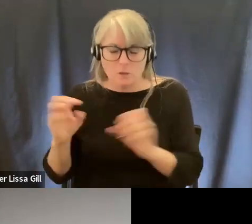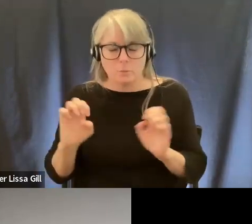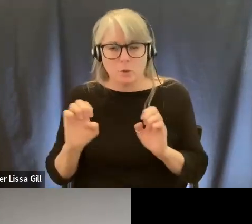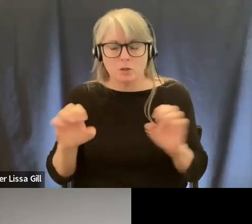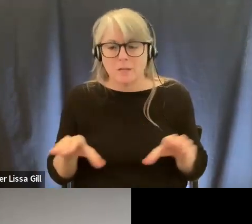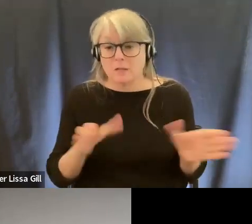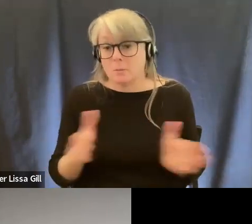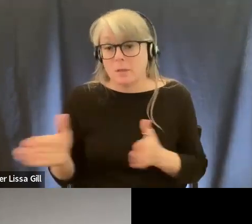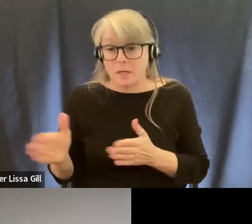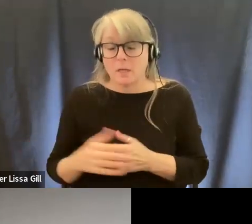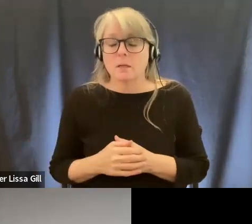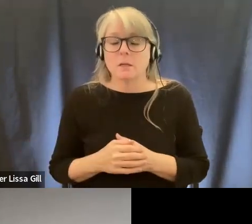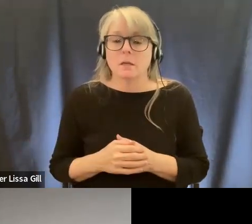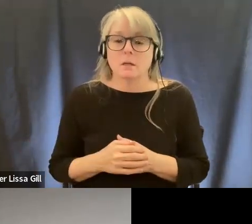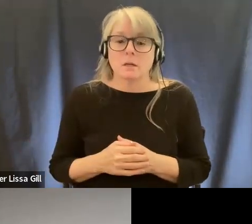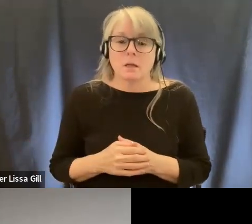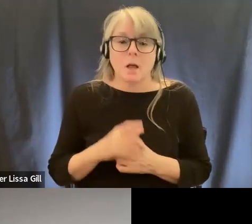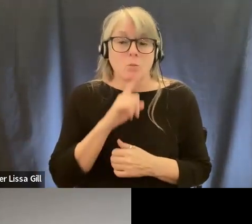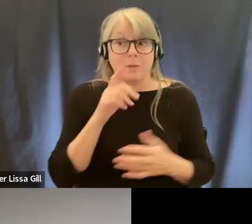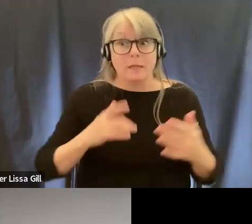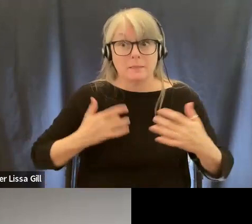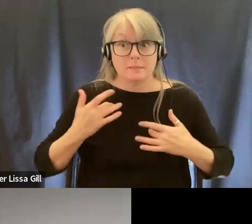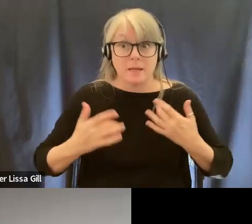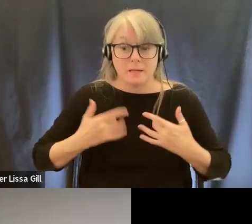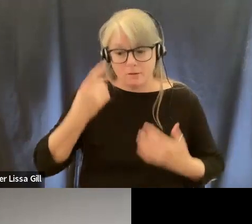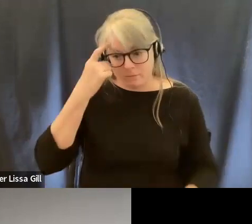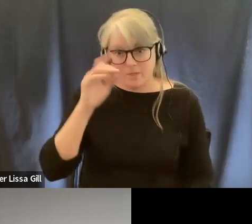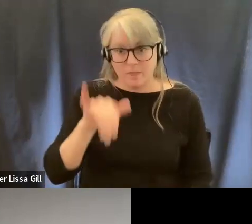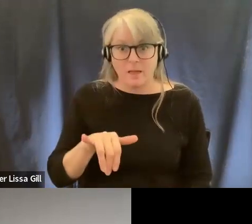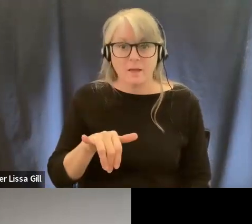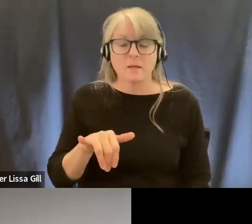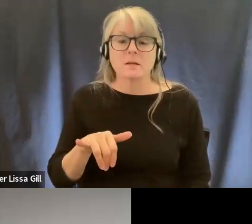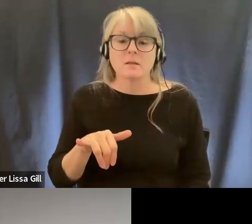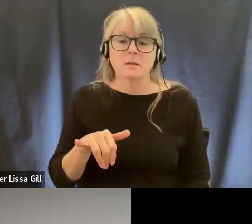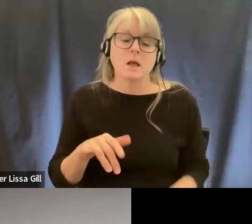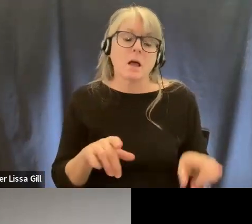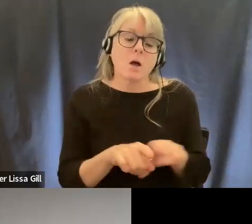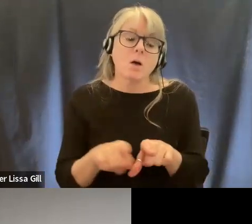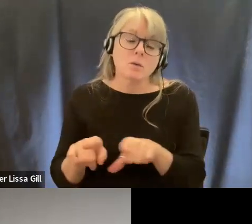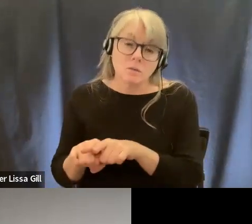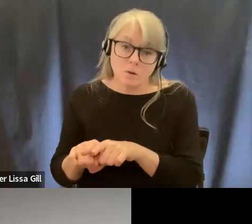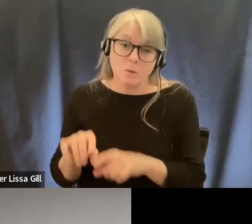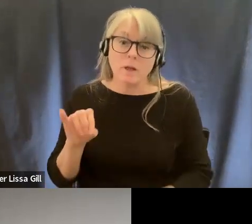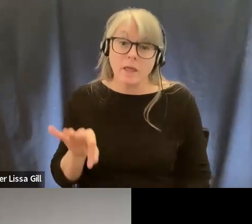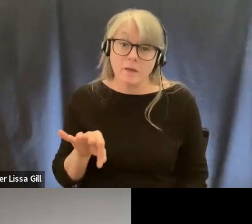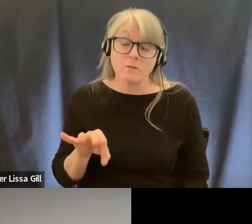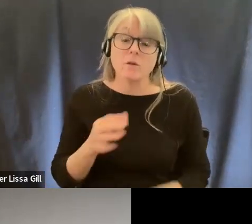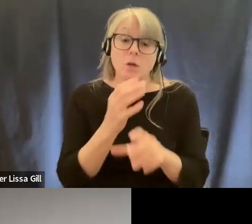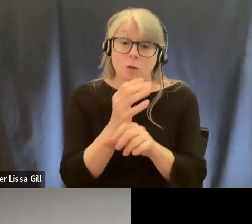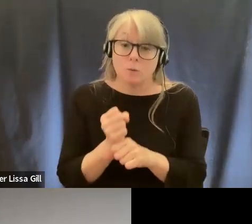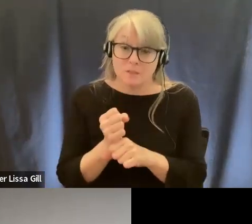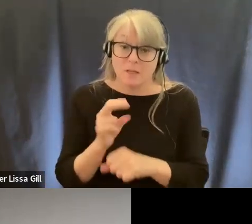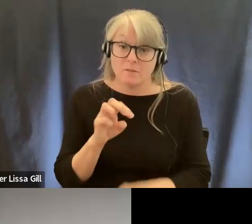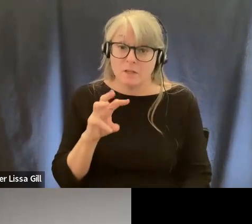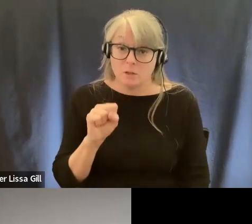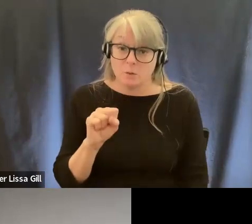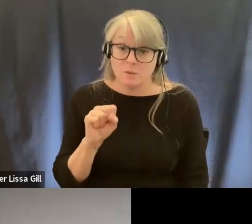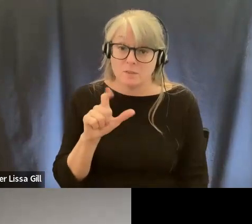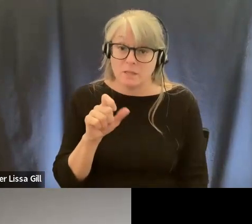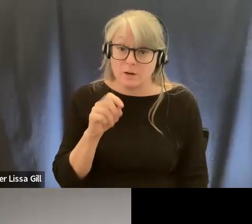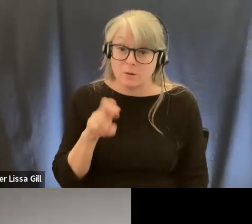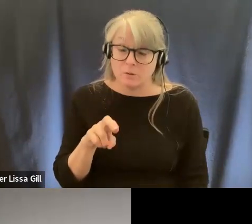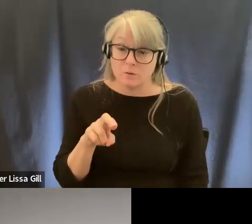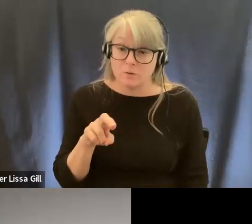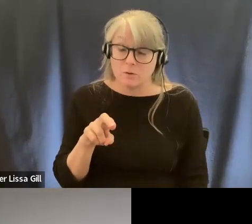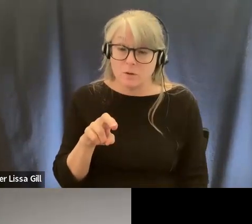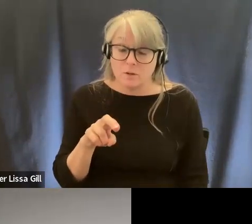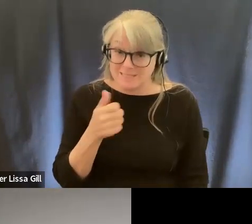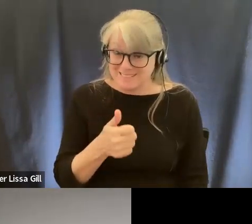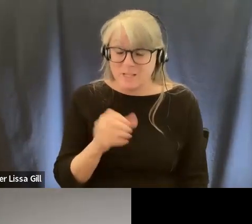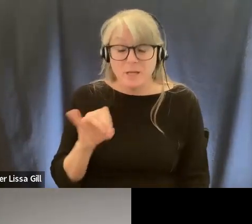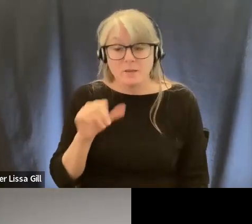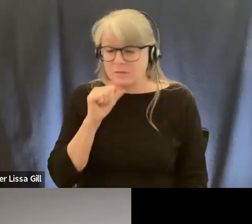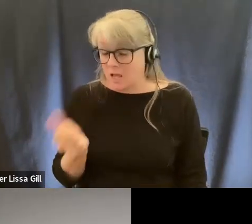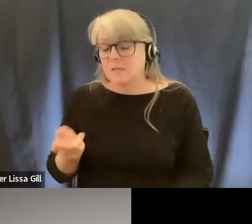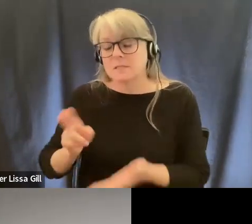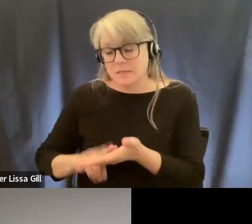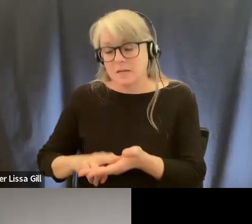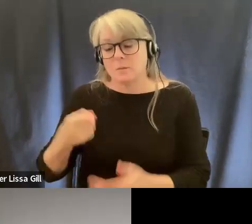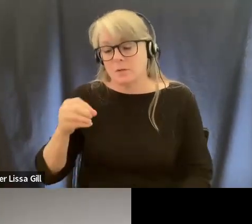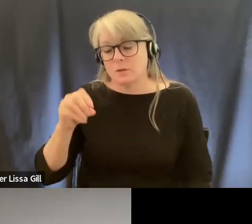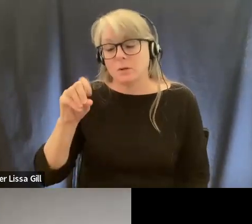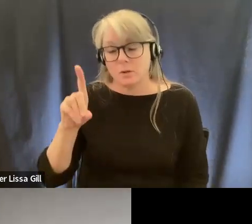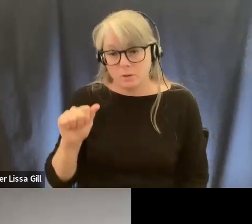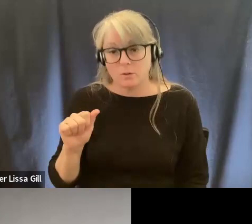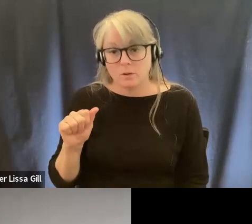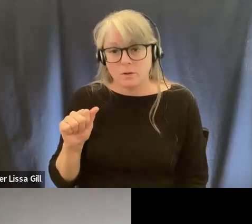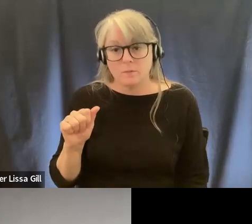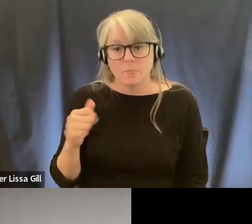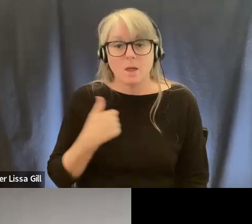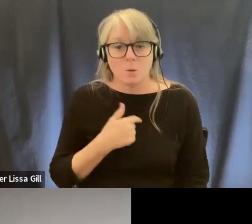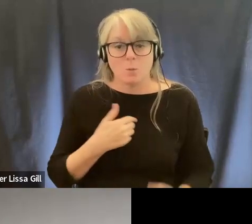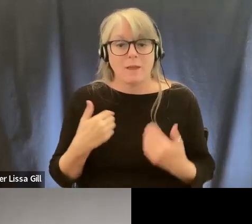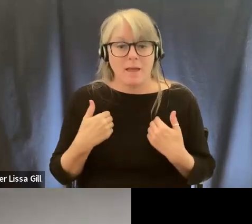So I'm really, really excited for that. Also, if you received our newsletter, if not, Make sure you sign up on Governor's Office of Disability Affairs, but we are having an inclusive art contest.